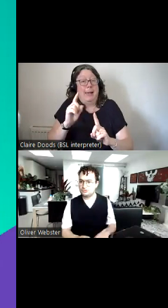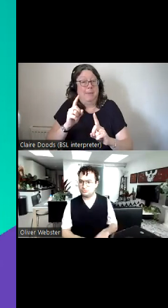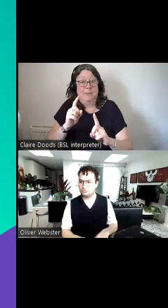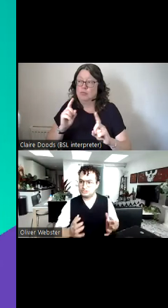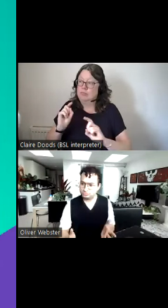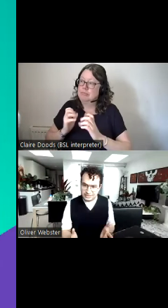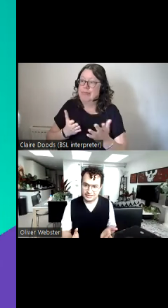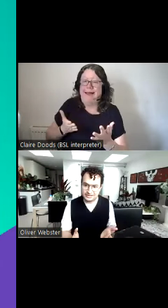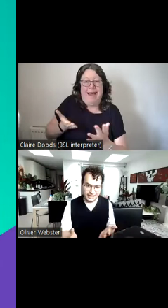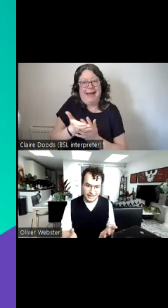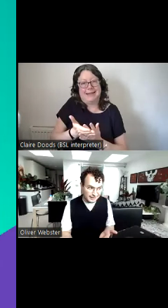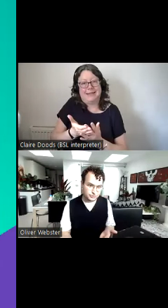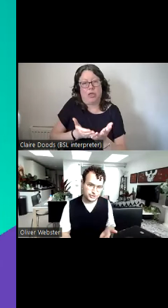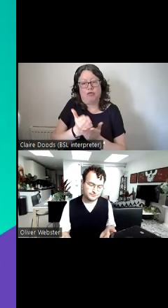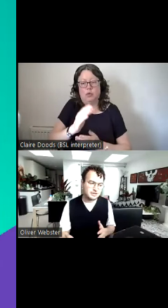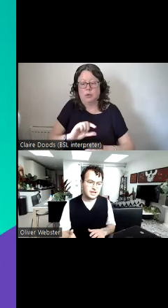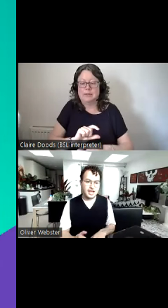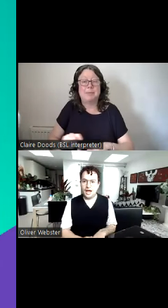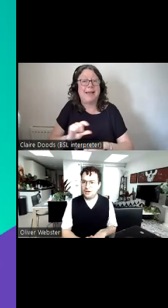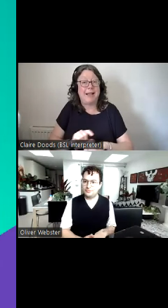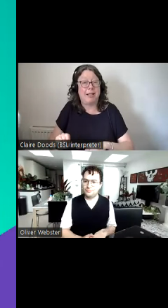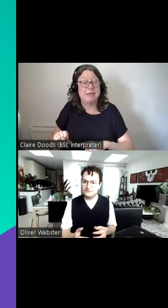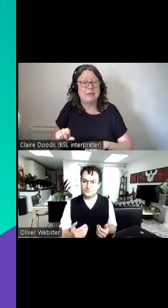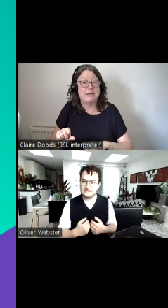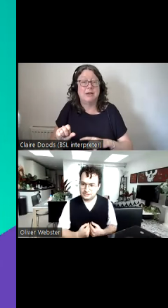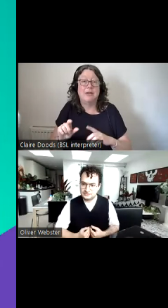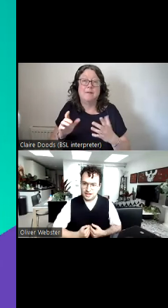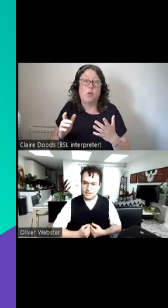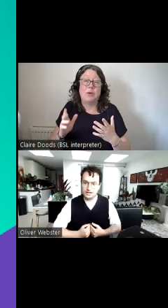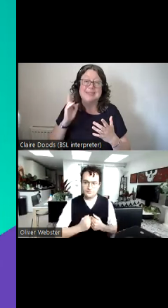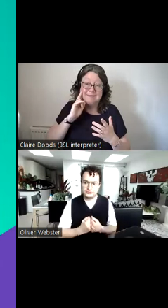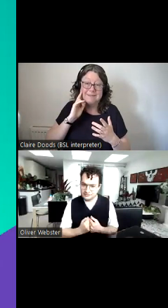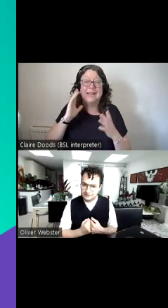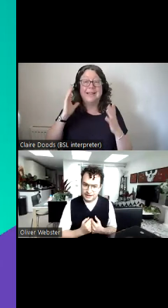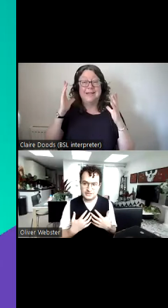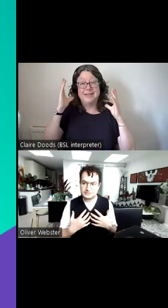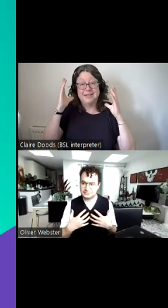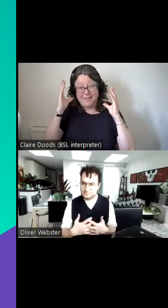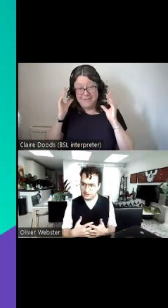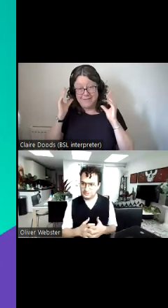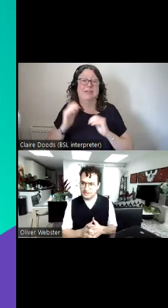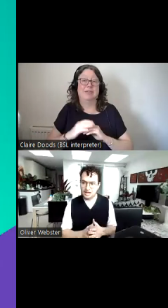through subtitling and captioning. As for myself, I'm deaf. I have been since birth.